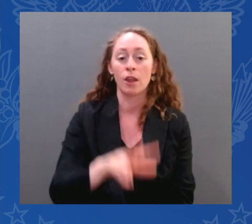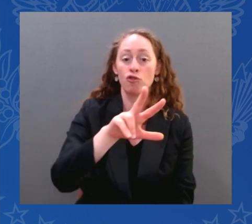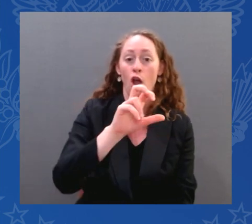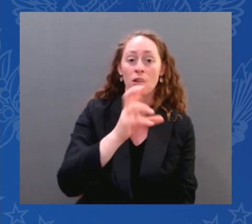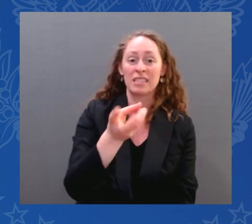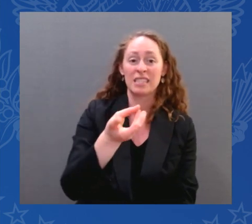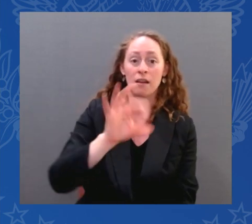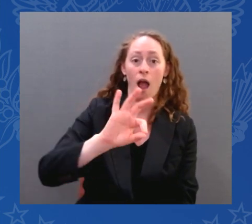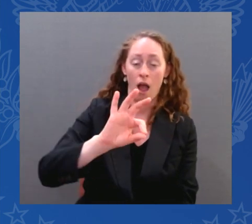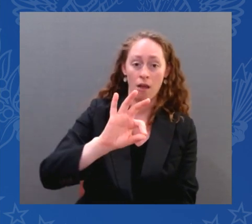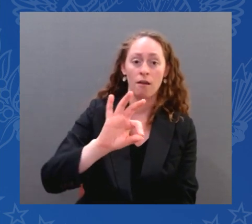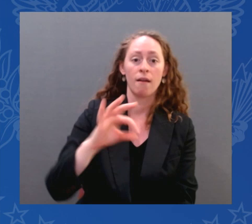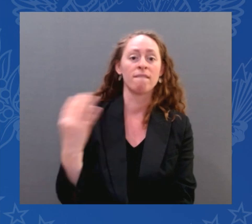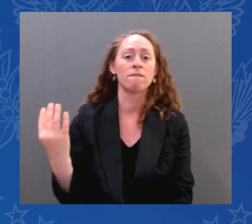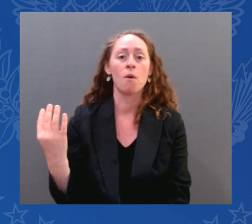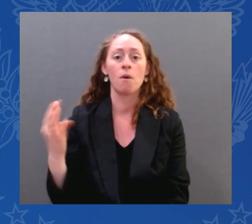I remember those good old days, man.